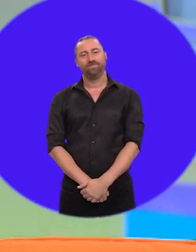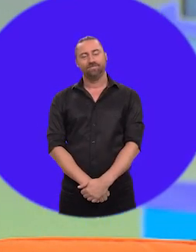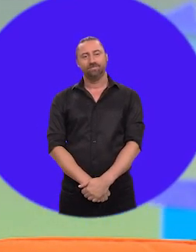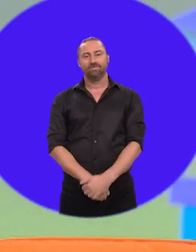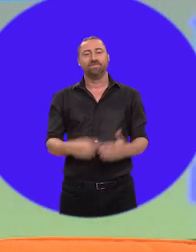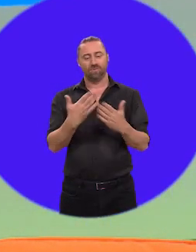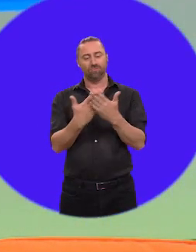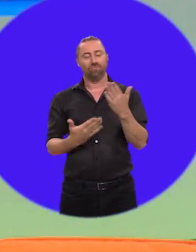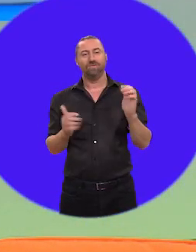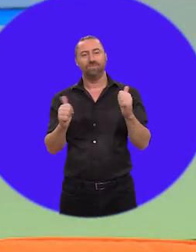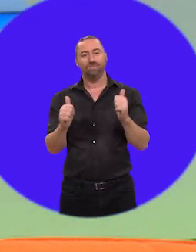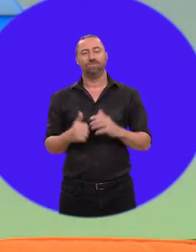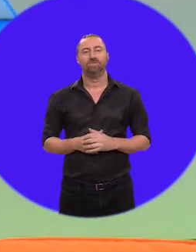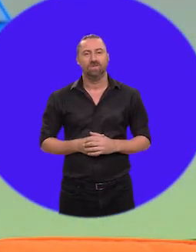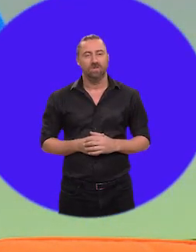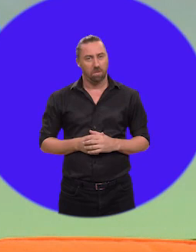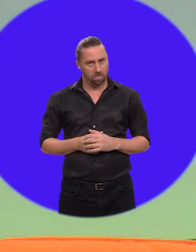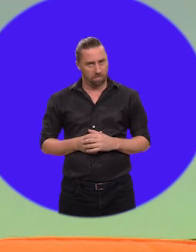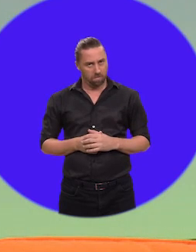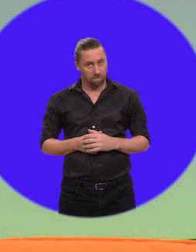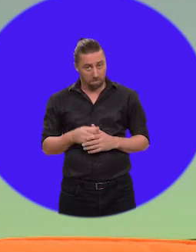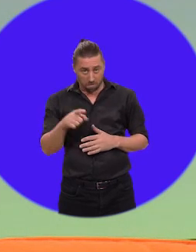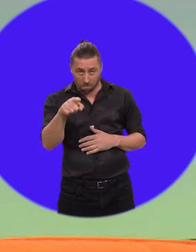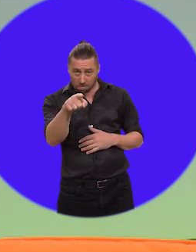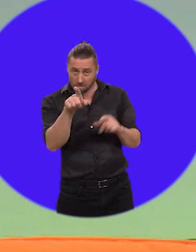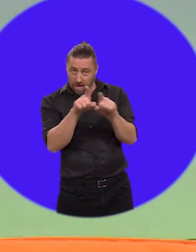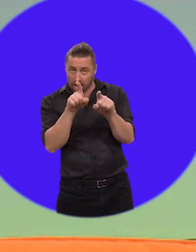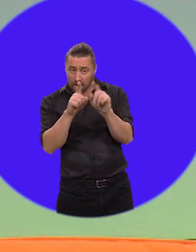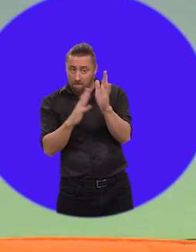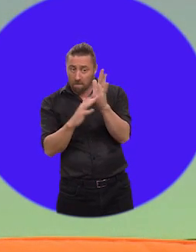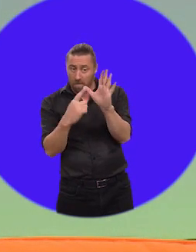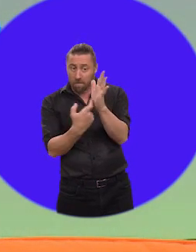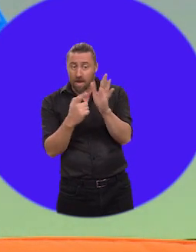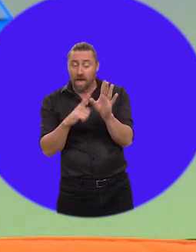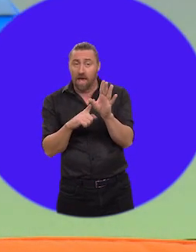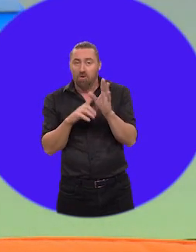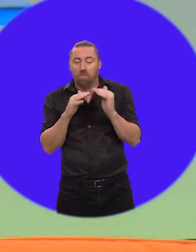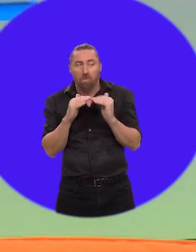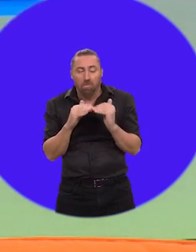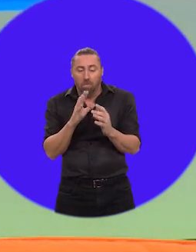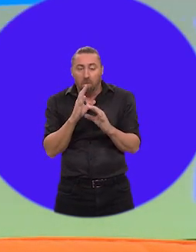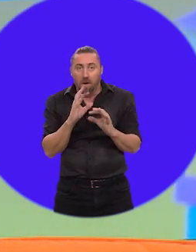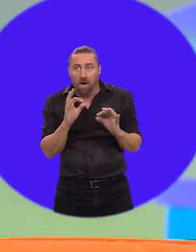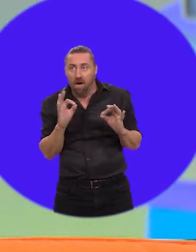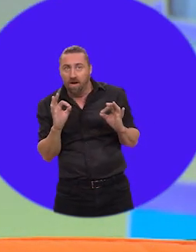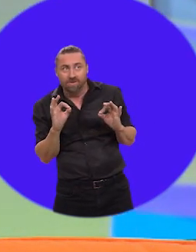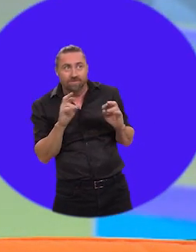And that's the end of today's story. I wonder, are you like Mary, so quiet, that you almost get lost?